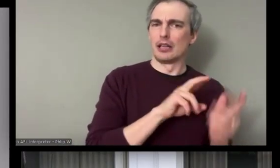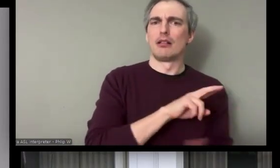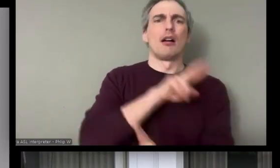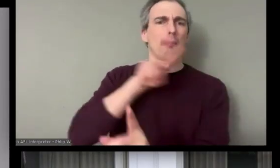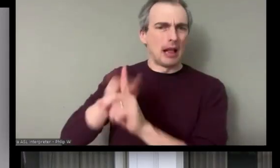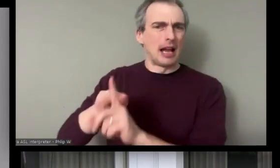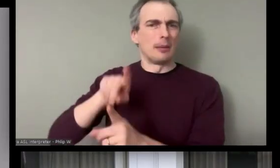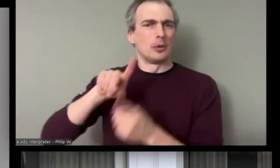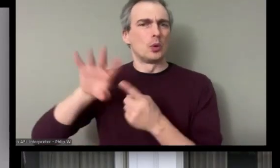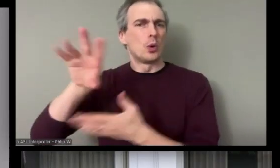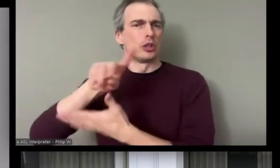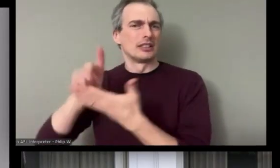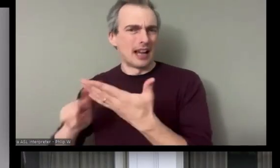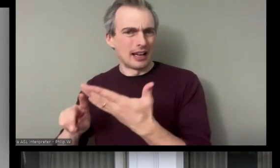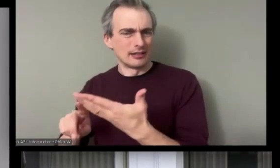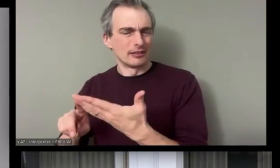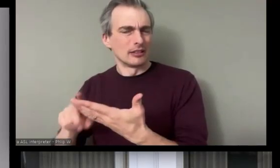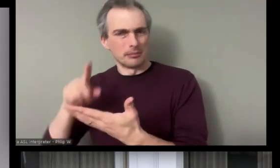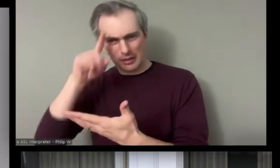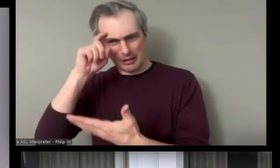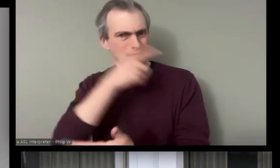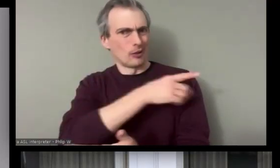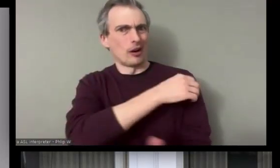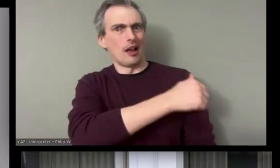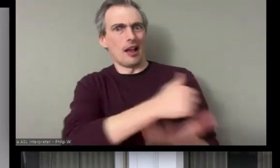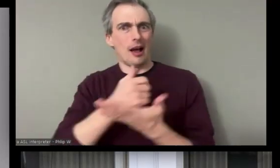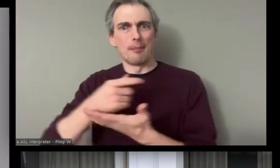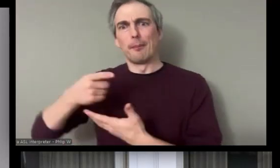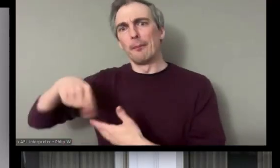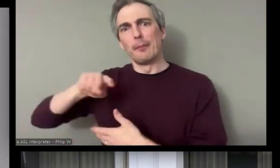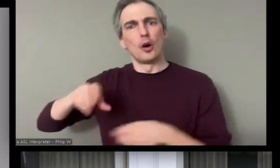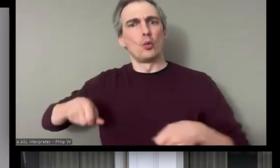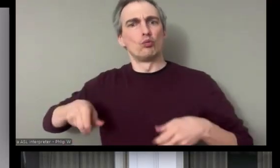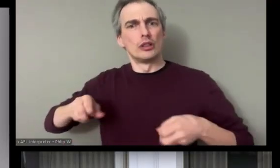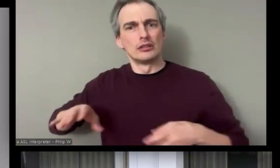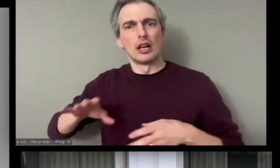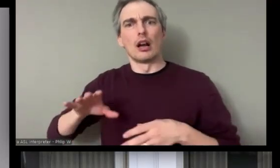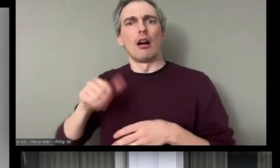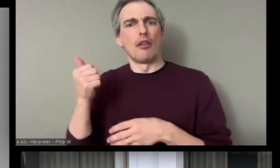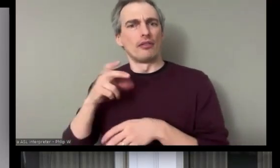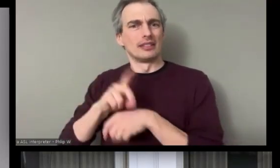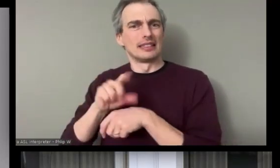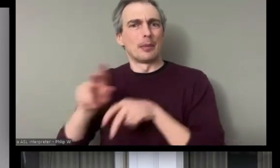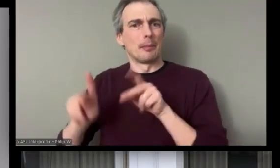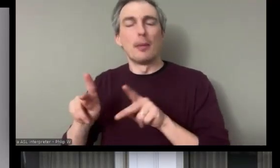And again, this is just to show that -- maybe you aren't all familiar with the physical ADA. I'm not that familiar.